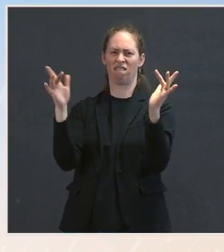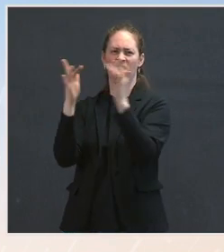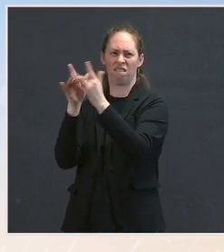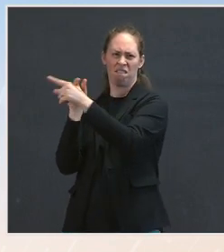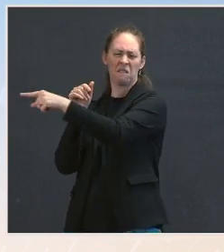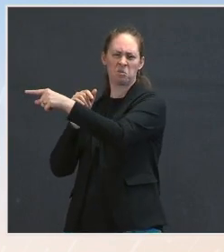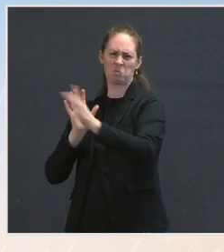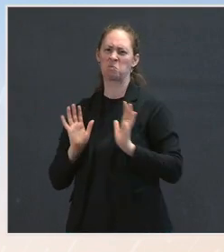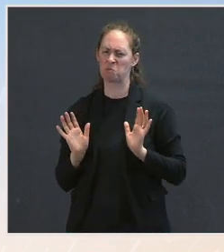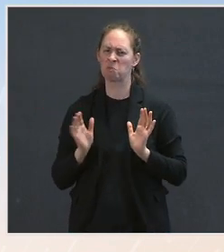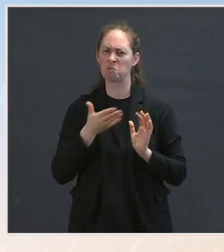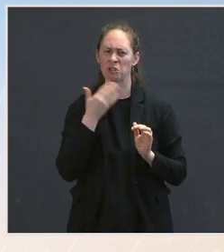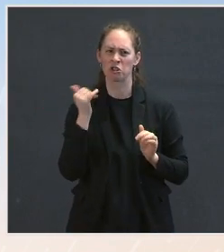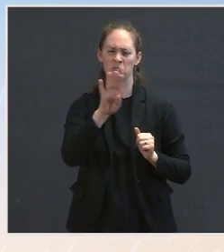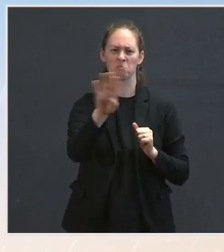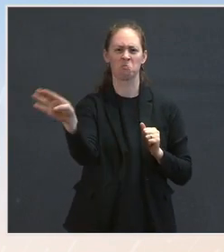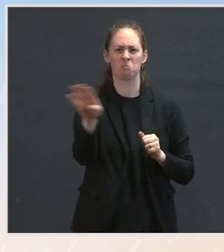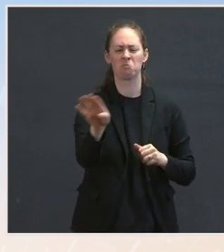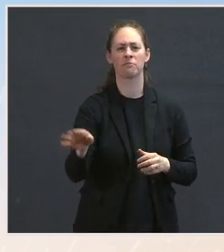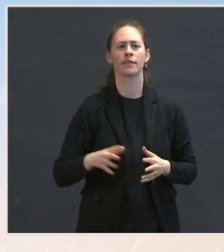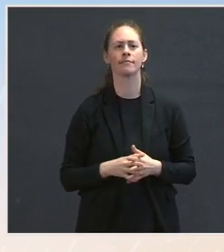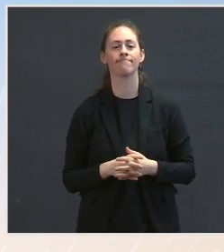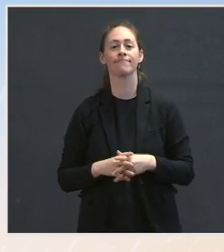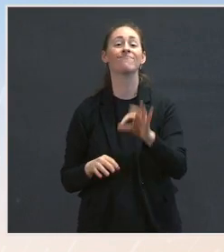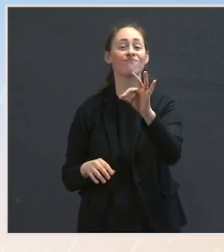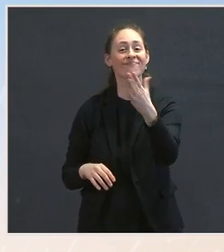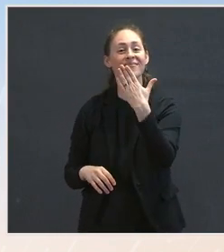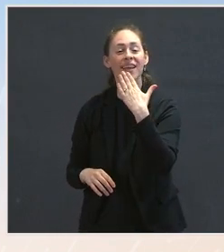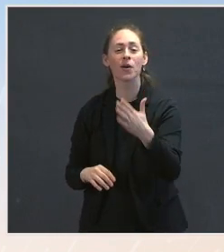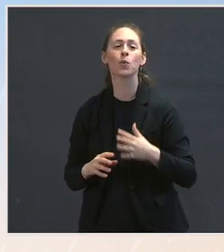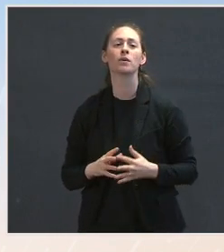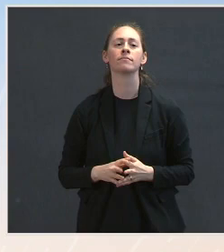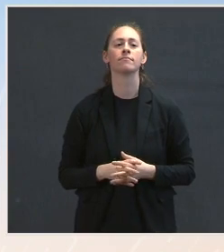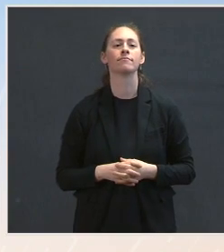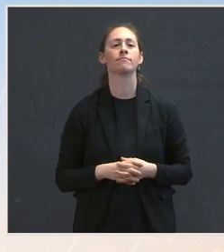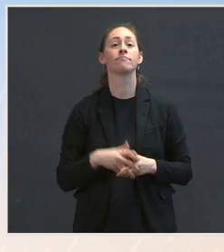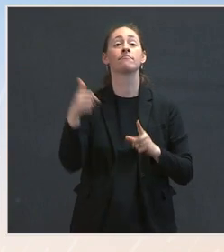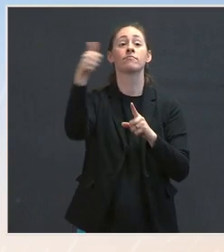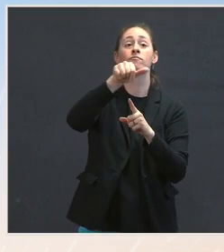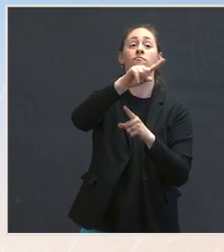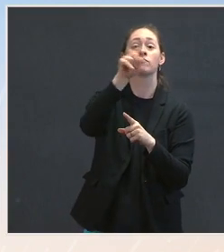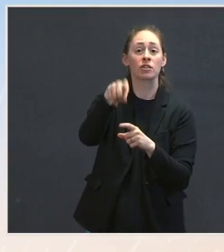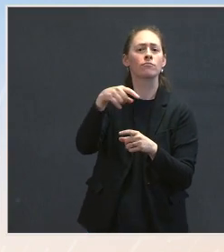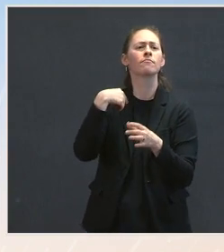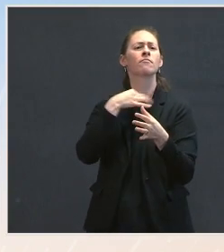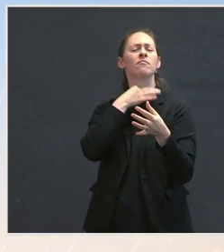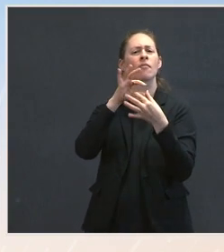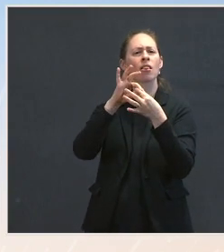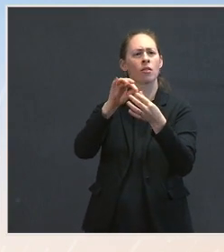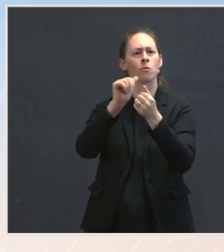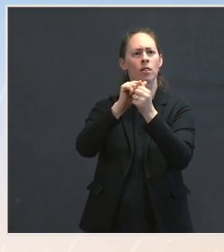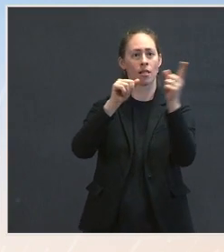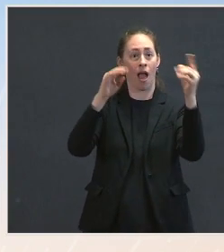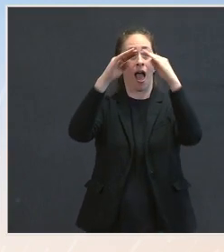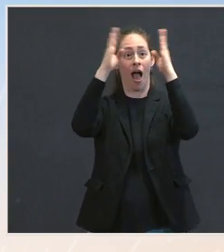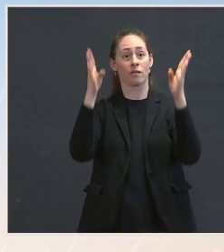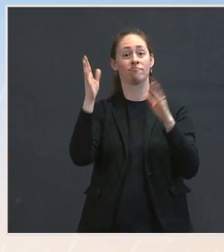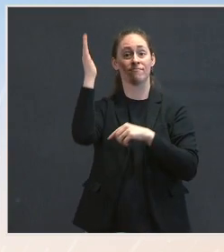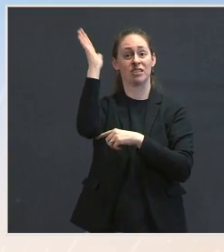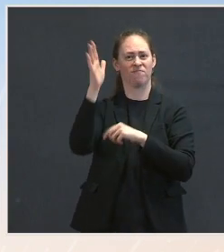The Press: Thank you, Jen. A little bit of housekeeping. Ms. Psaki: Okay. The Press: A follow-up on the Texas questions, if I could. Will President Biden invite Senator Cruz